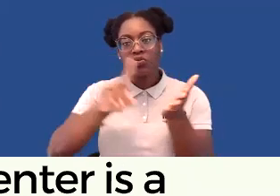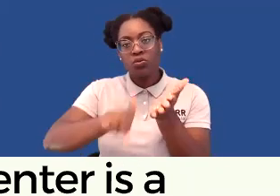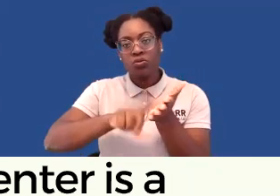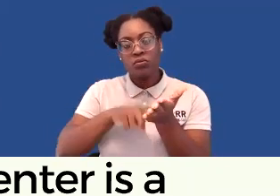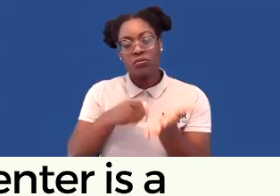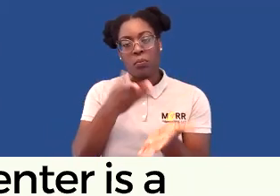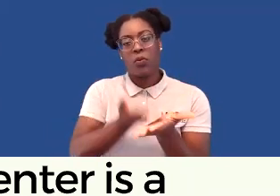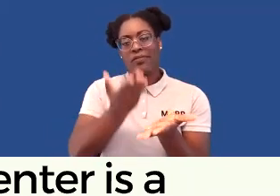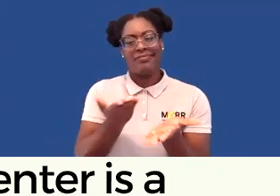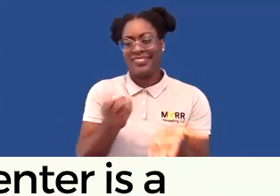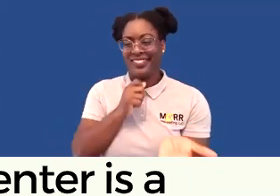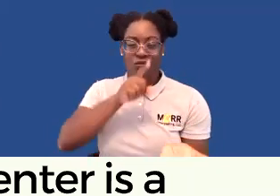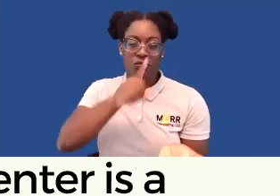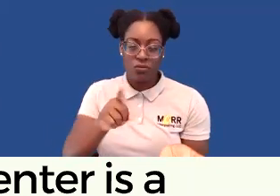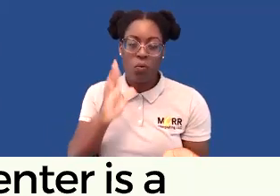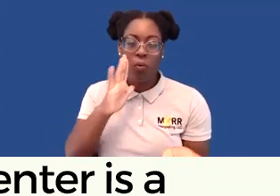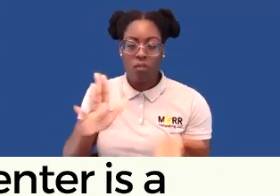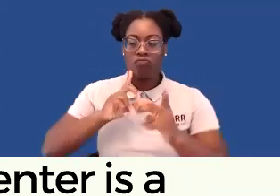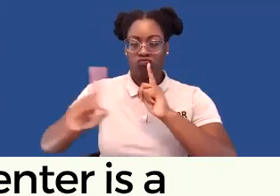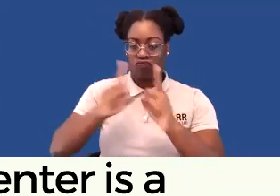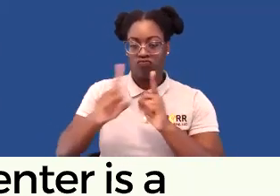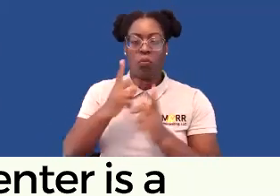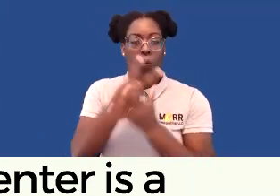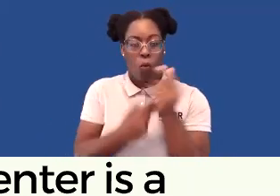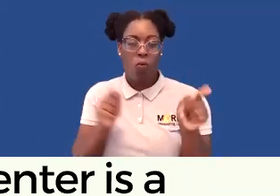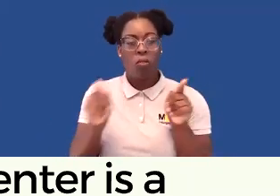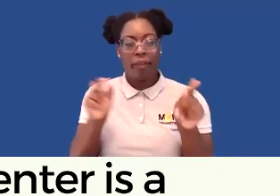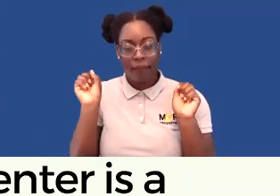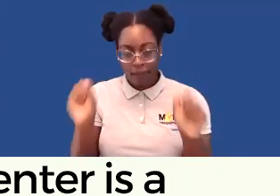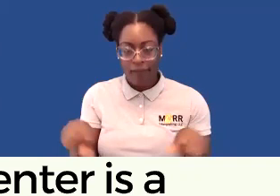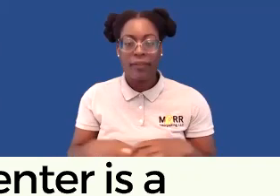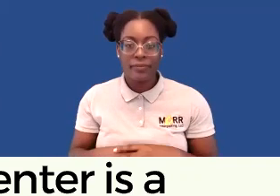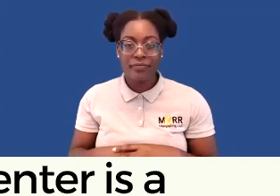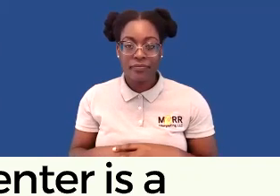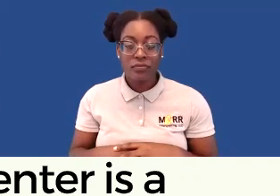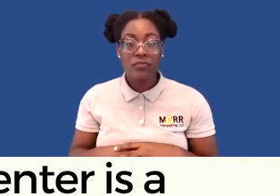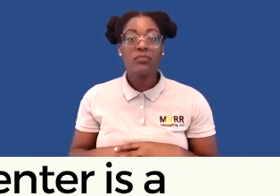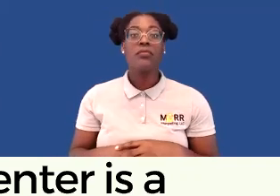And that would be that writing centers ultimately should be supporting learners and and learning.